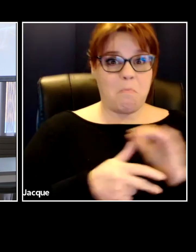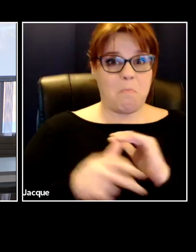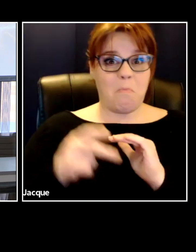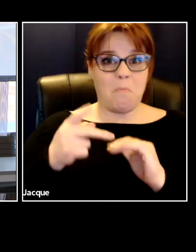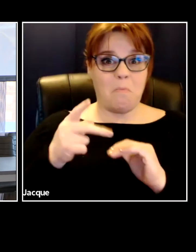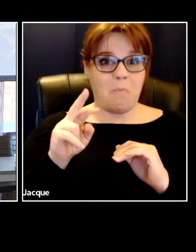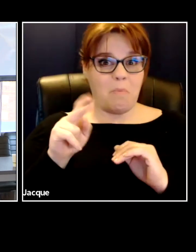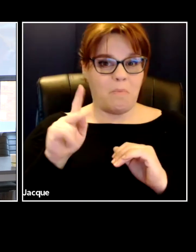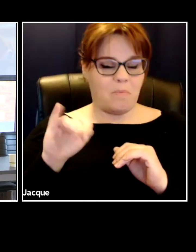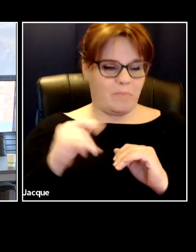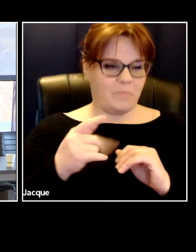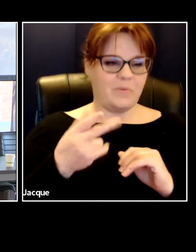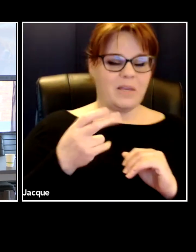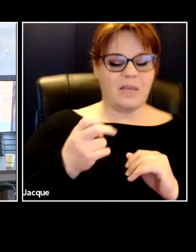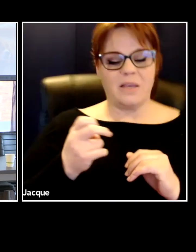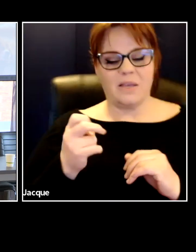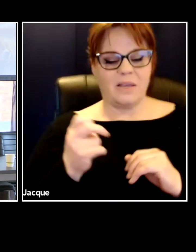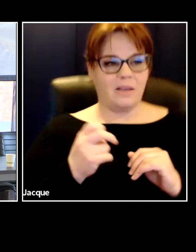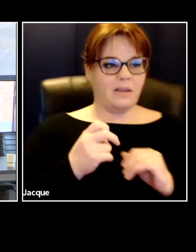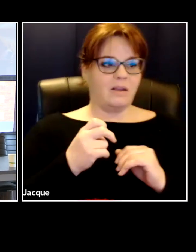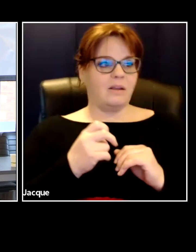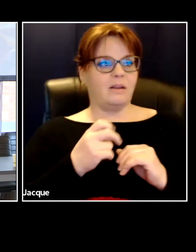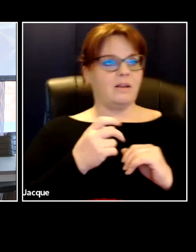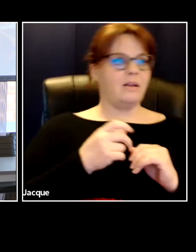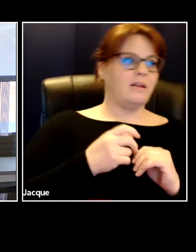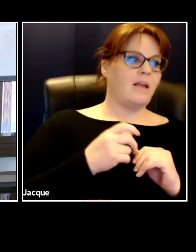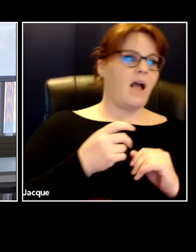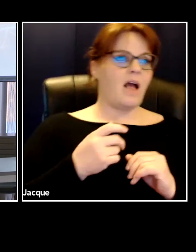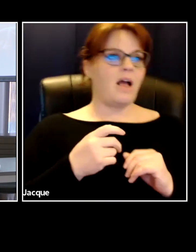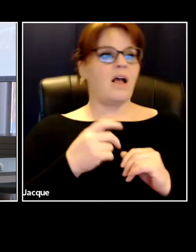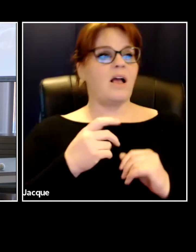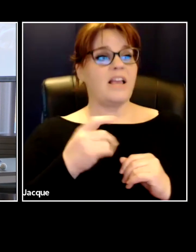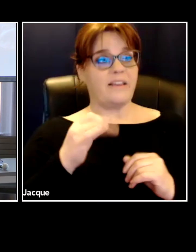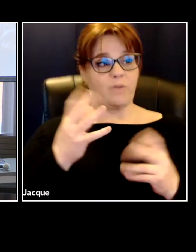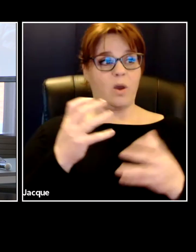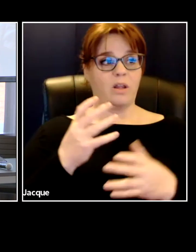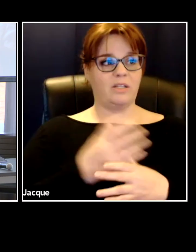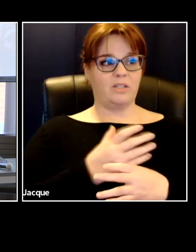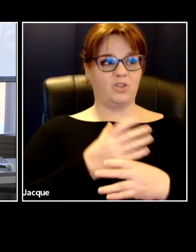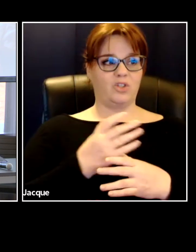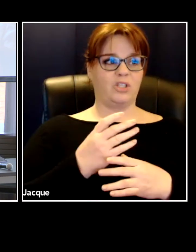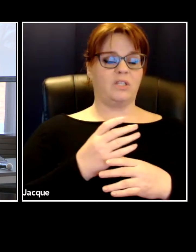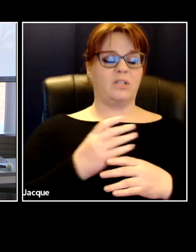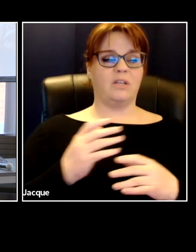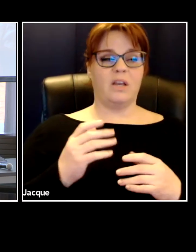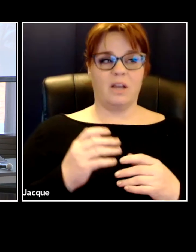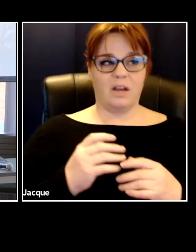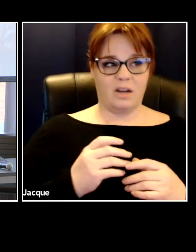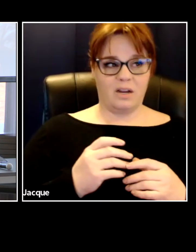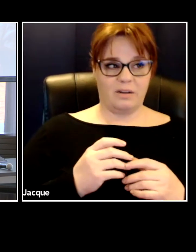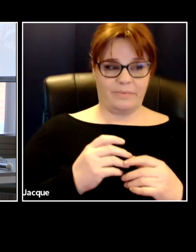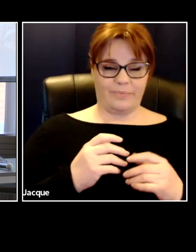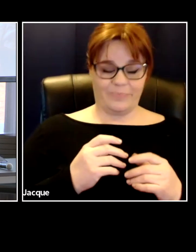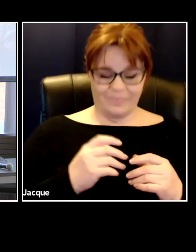was okay sharing this story. Dorian, do you want I don't know where you are in the room, but if you want to share a little bit about your experience getting here today. We were texting as